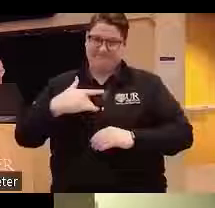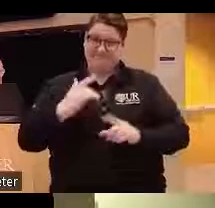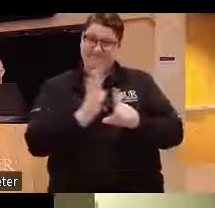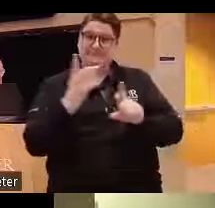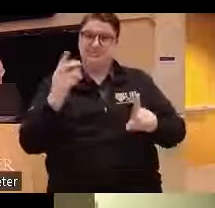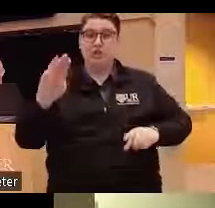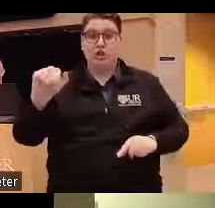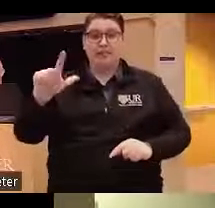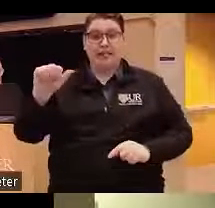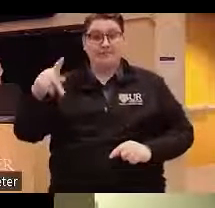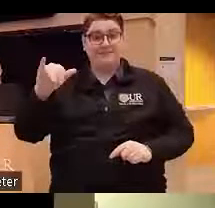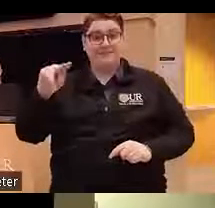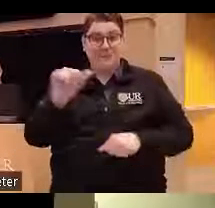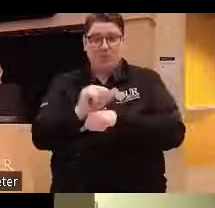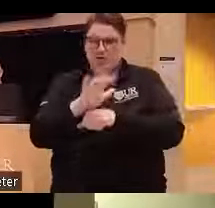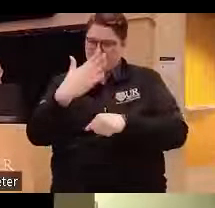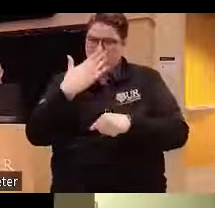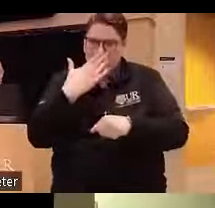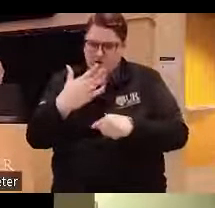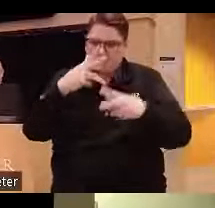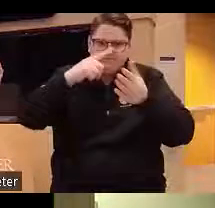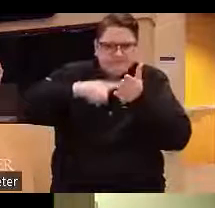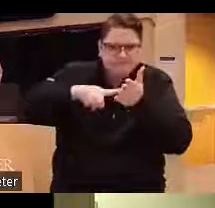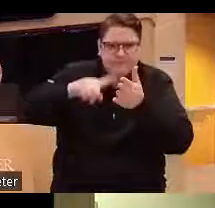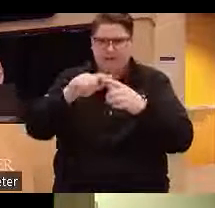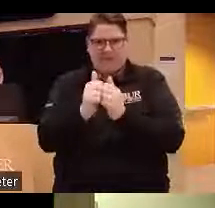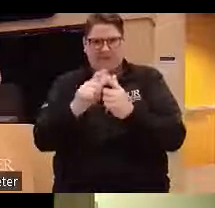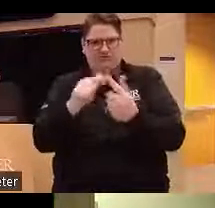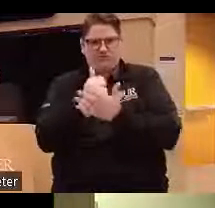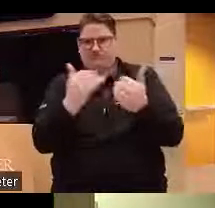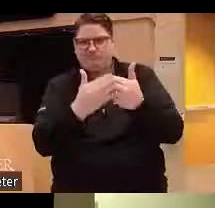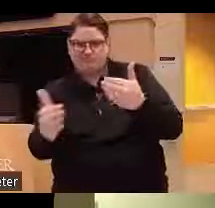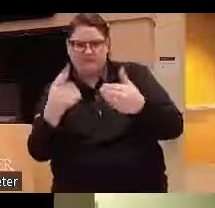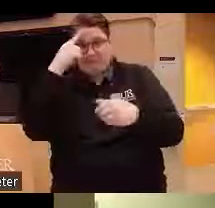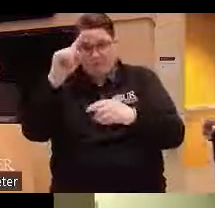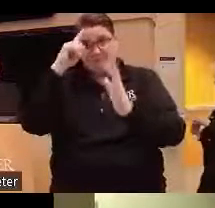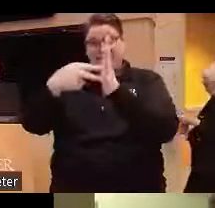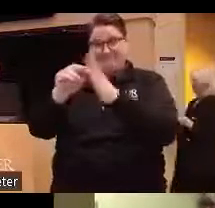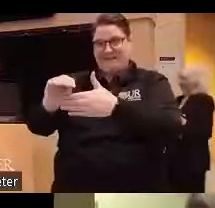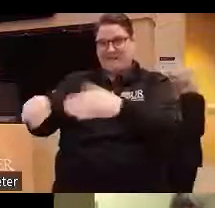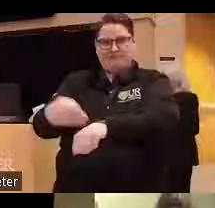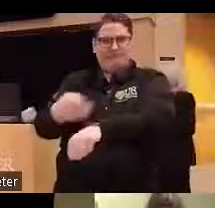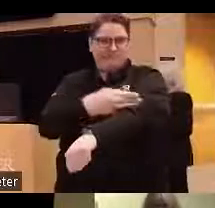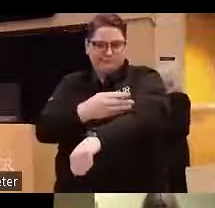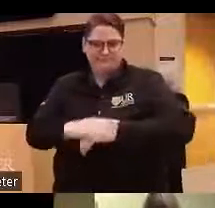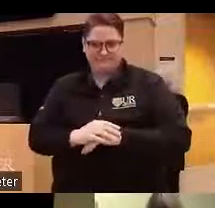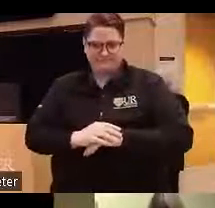uh really embodies that so without any further delay let me get out of here and let's welcome Dr